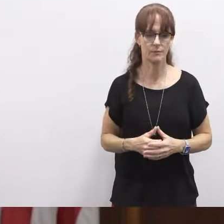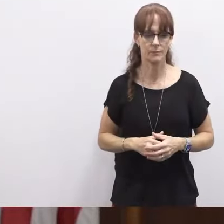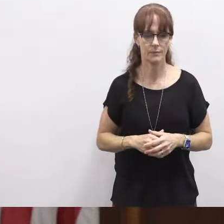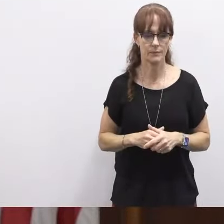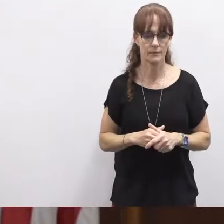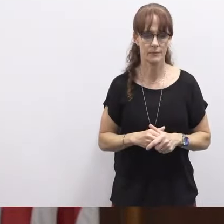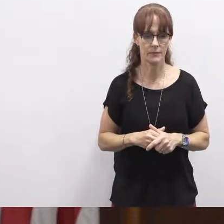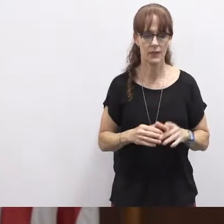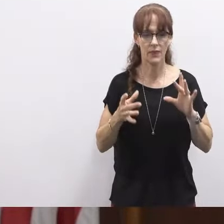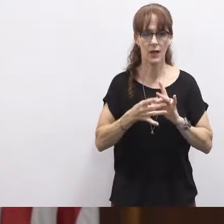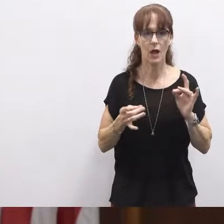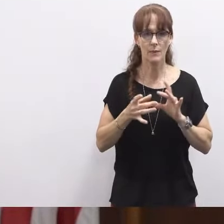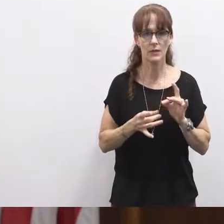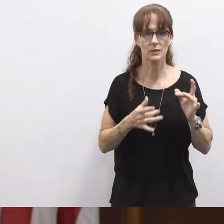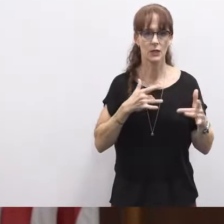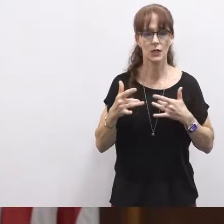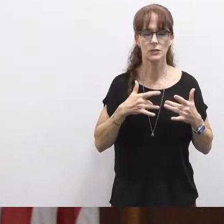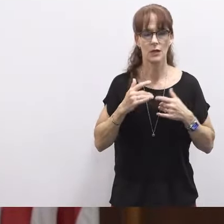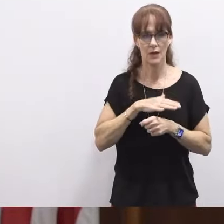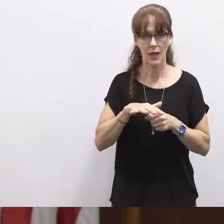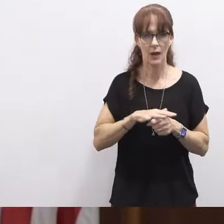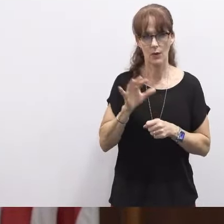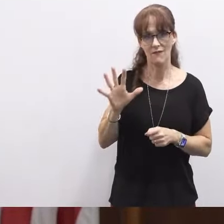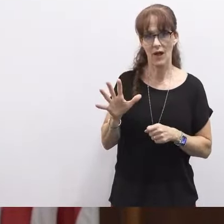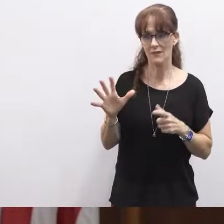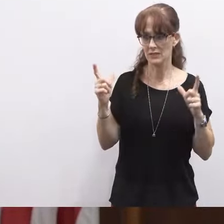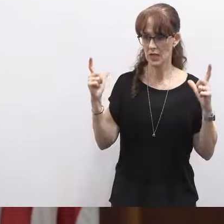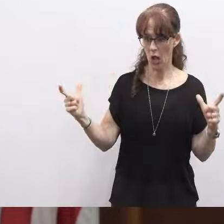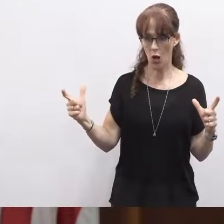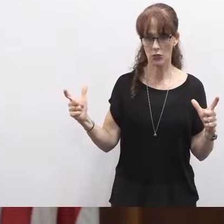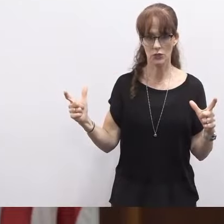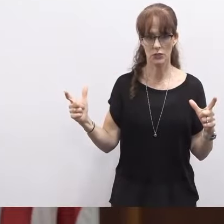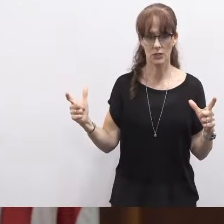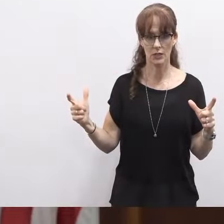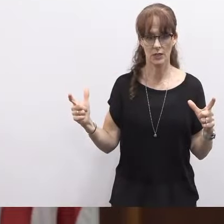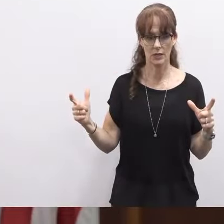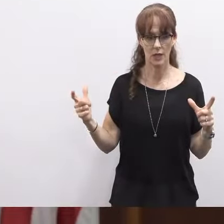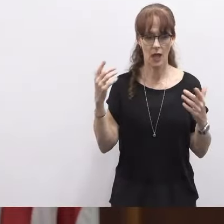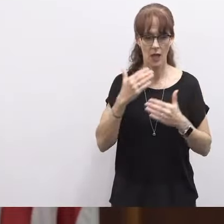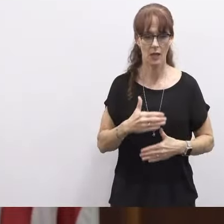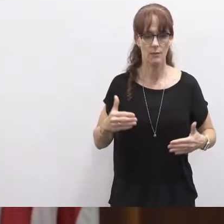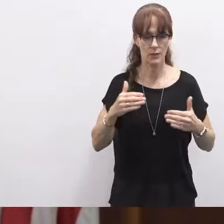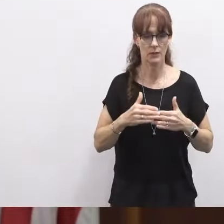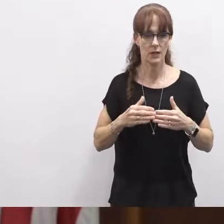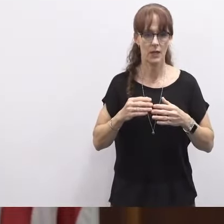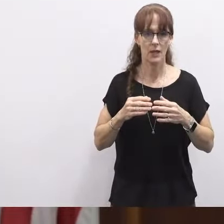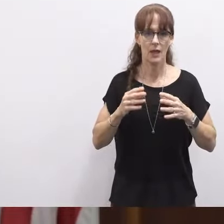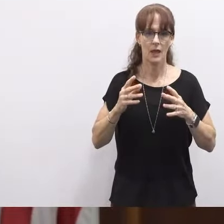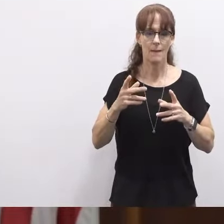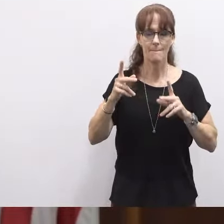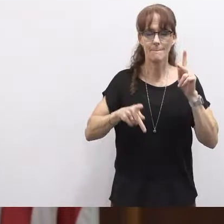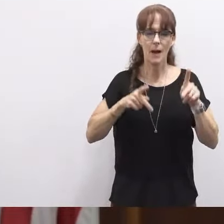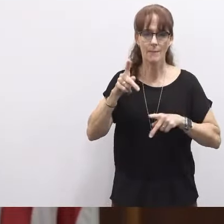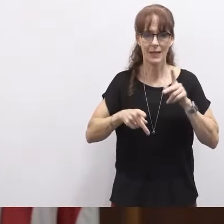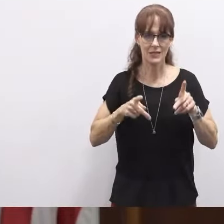In the comments, there's concern that area five is so large. And I really appreciate the population density map that you put in the packet.